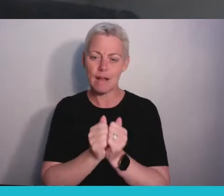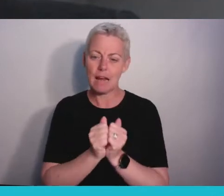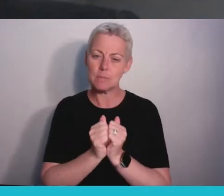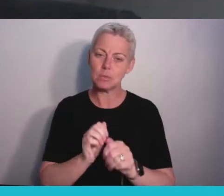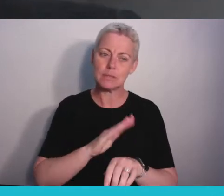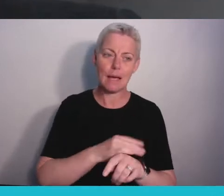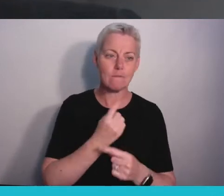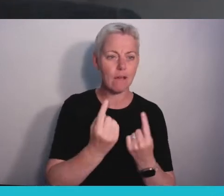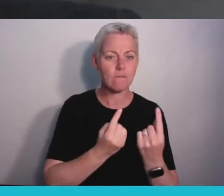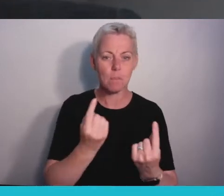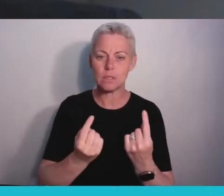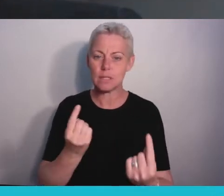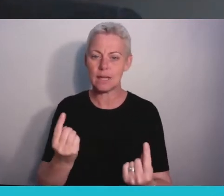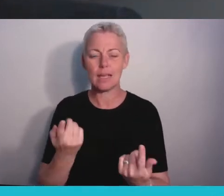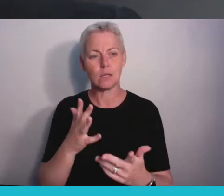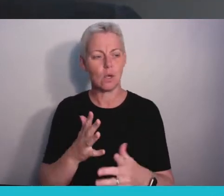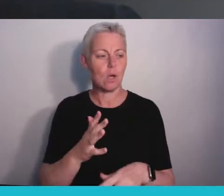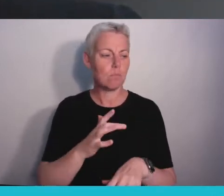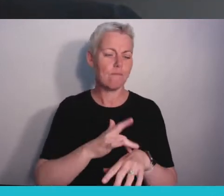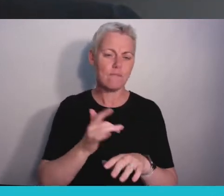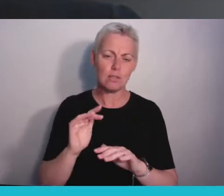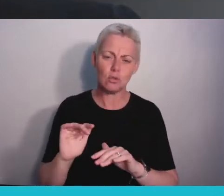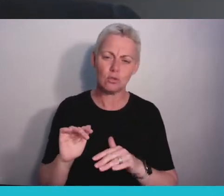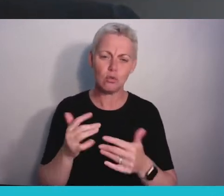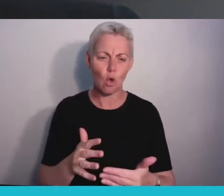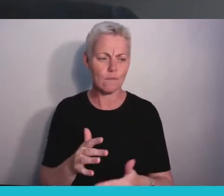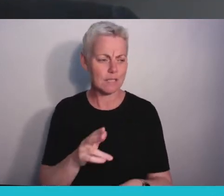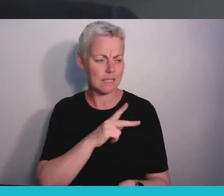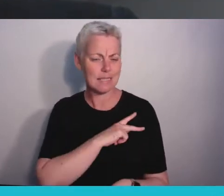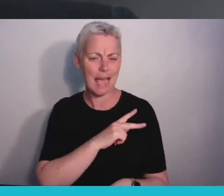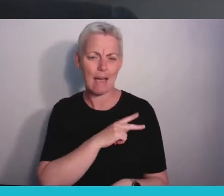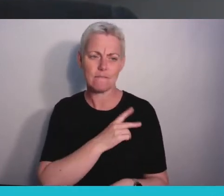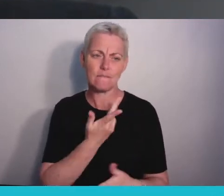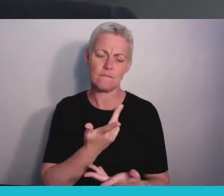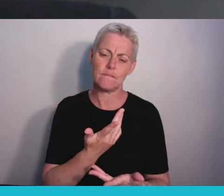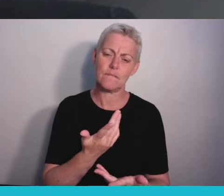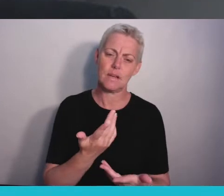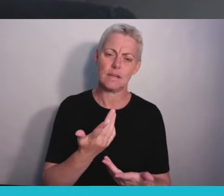that have supported you and the wider City that has hosted you have all shaped your experiences